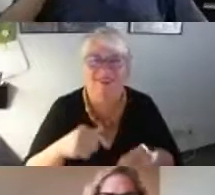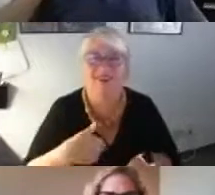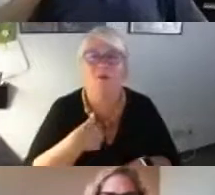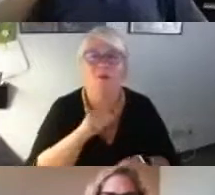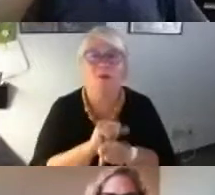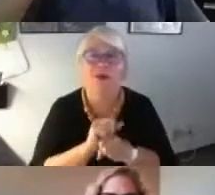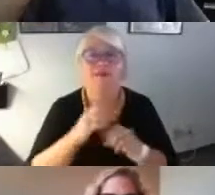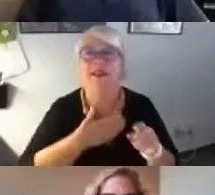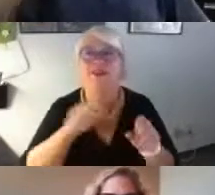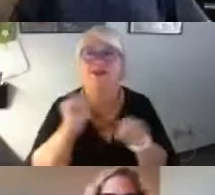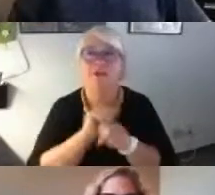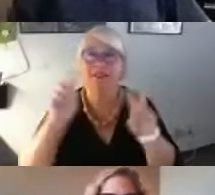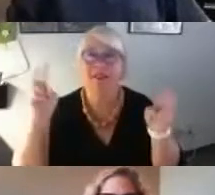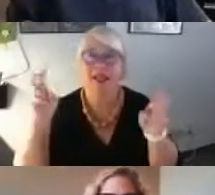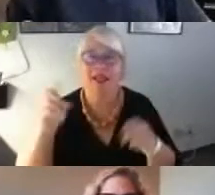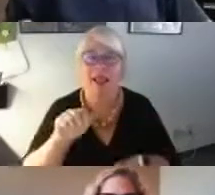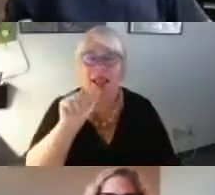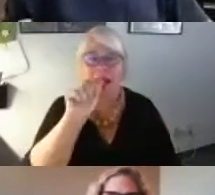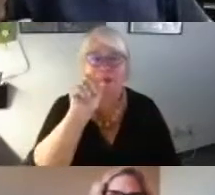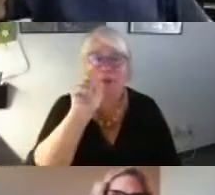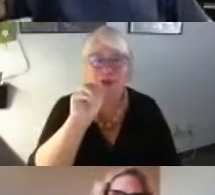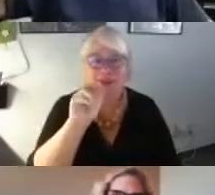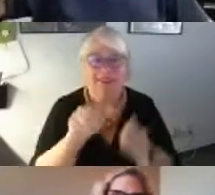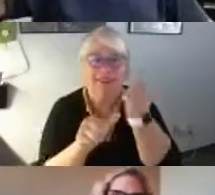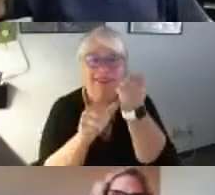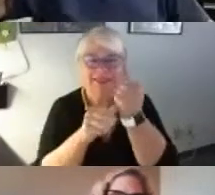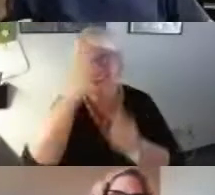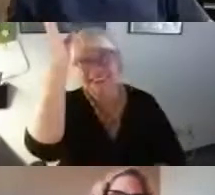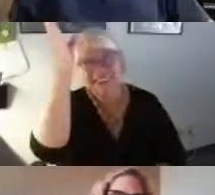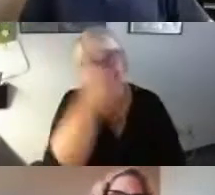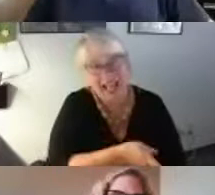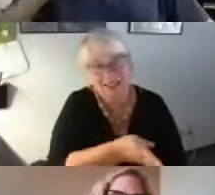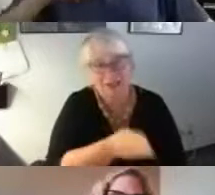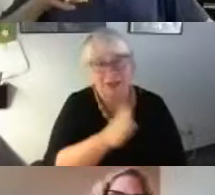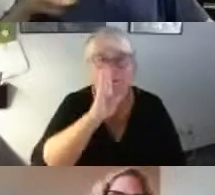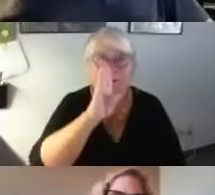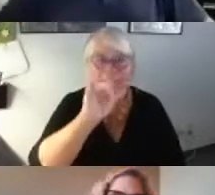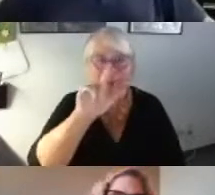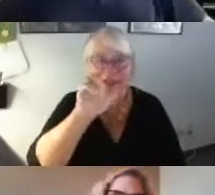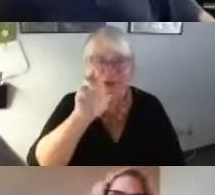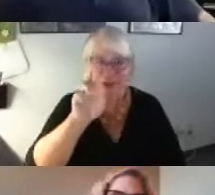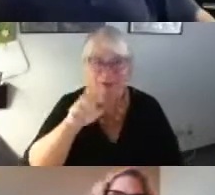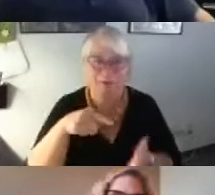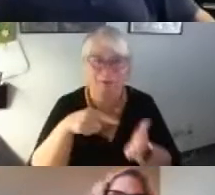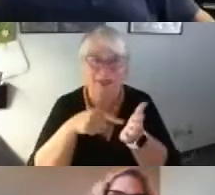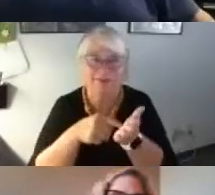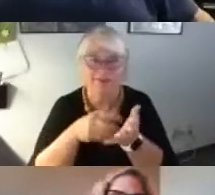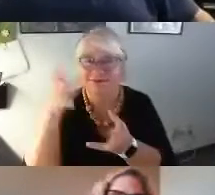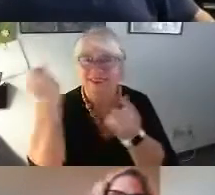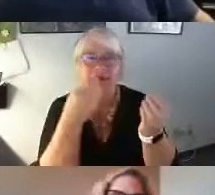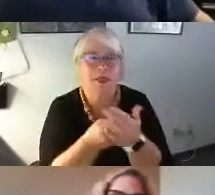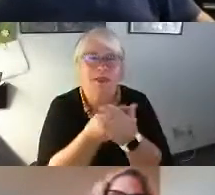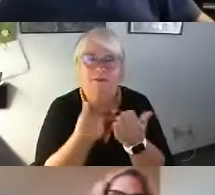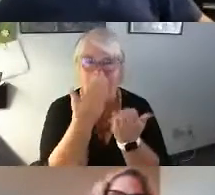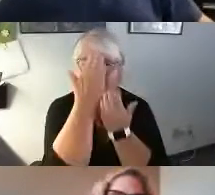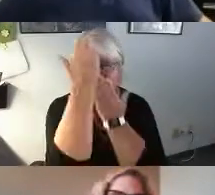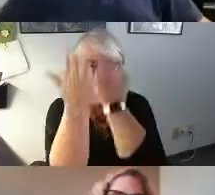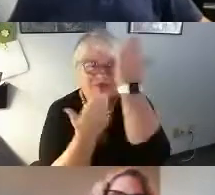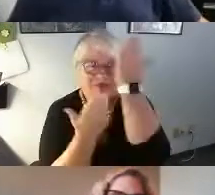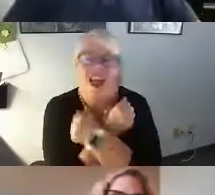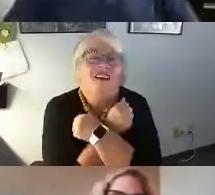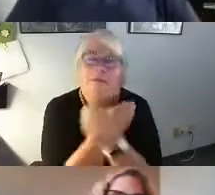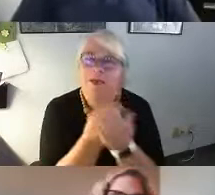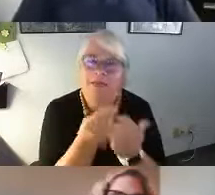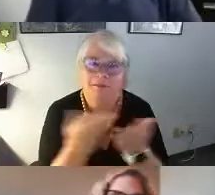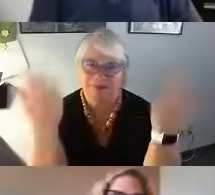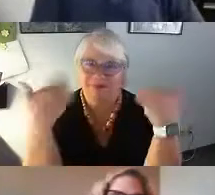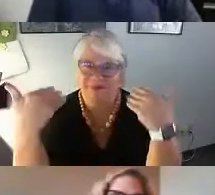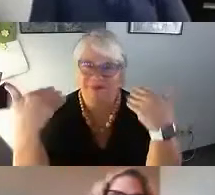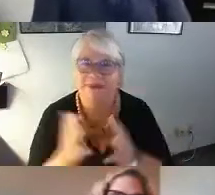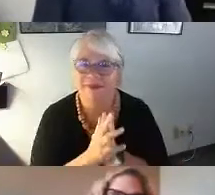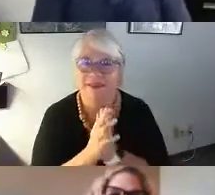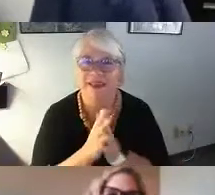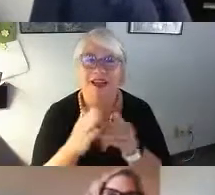My job title is Administration Assistant/Biller. Getting money in from sources. I love money (joking).